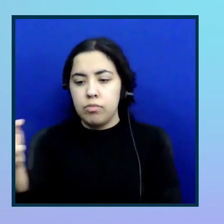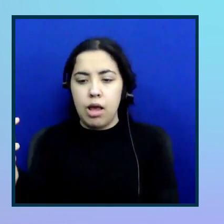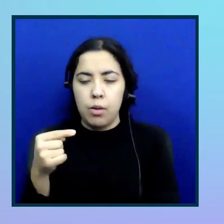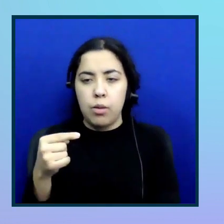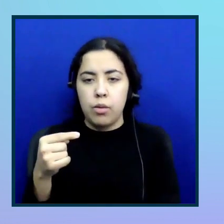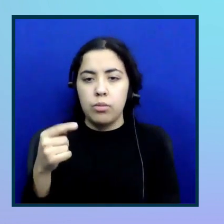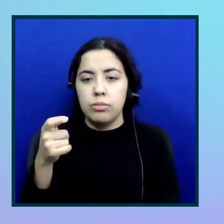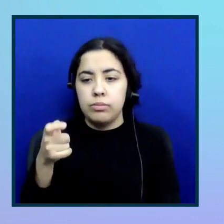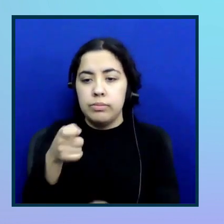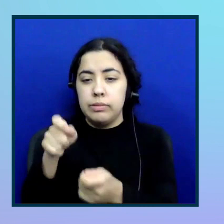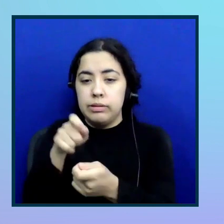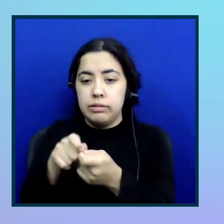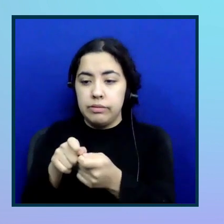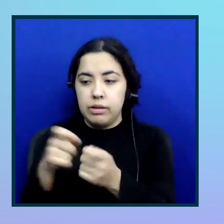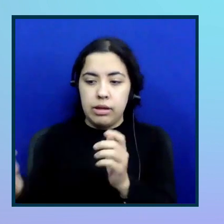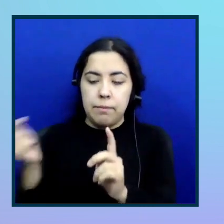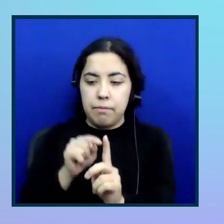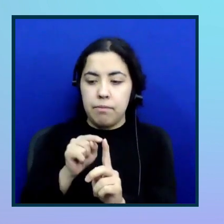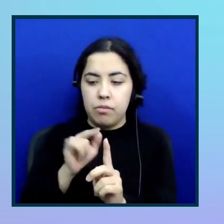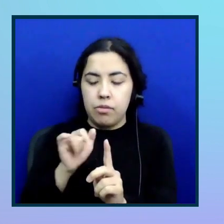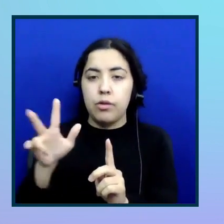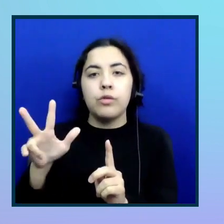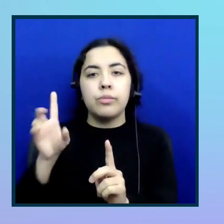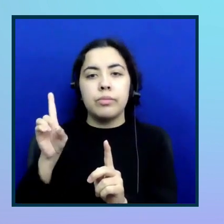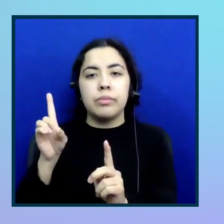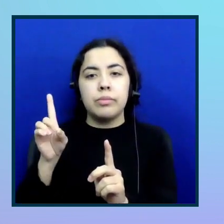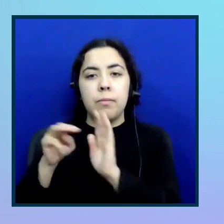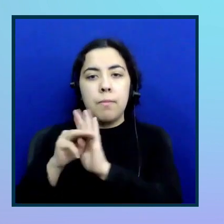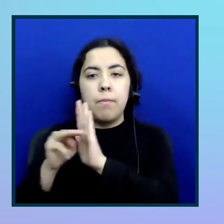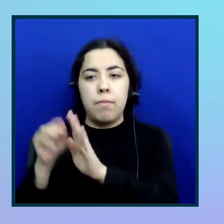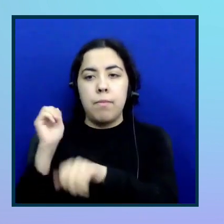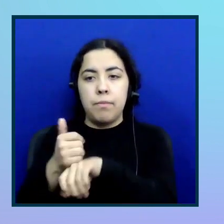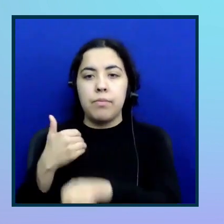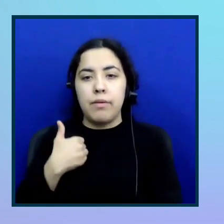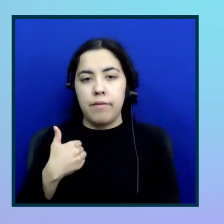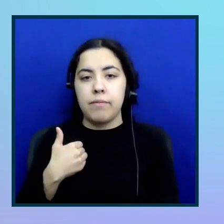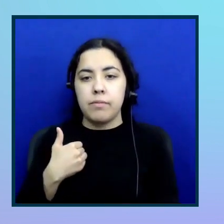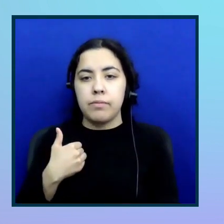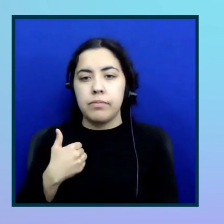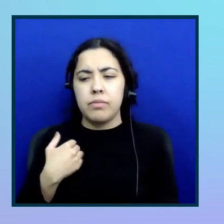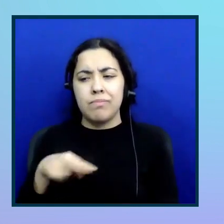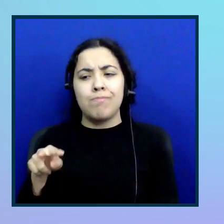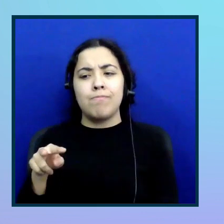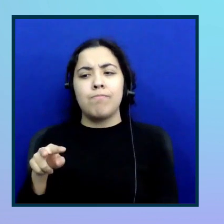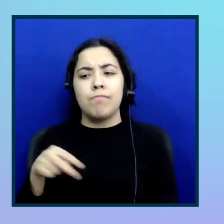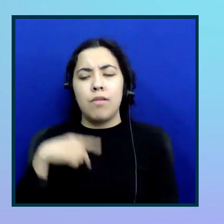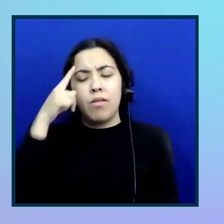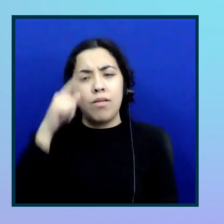specifically, this is coming back to the 3D model implementation that we have. And I was looking at it, and I thought it was an interesting take,